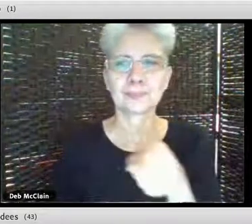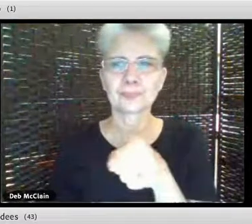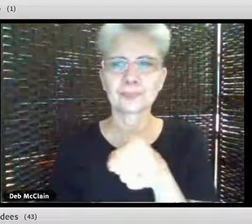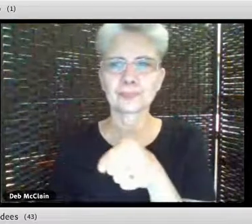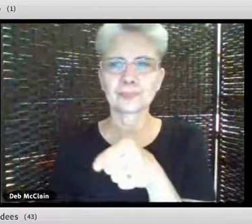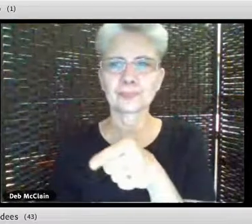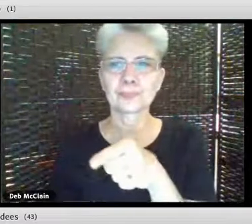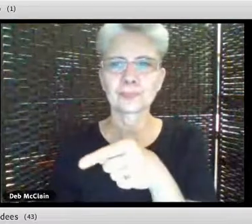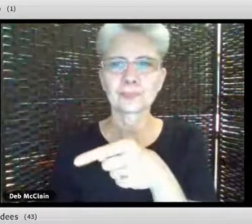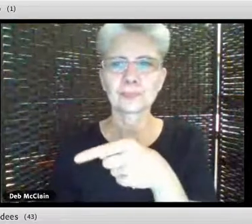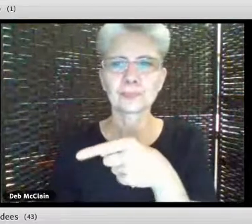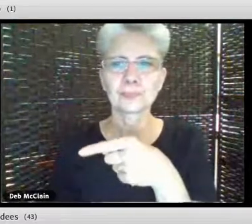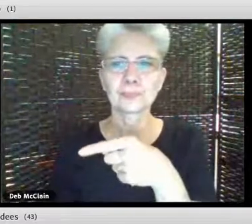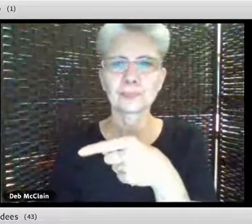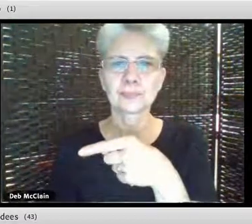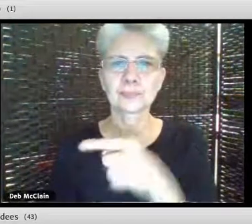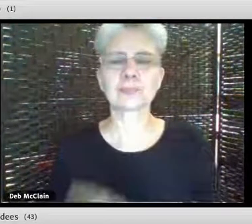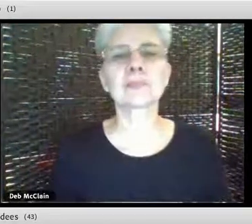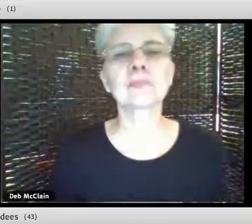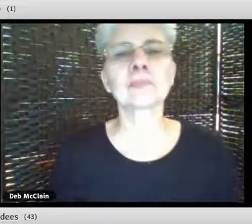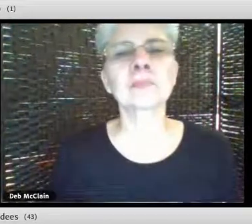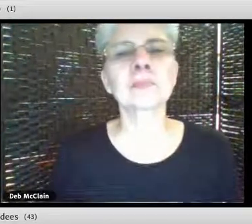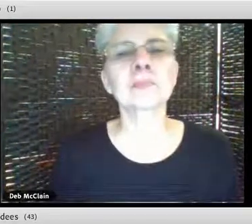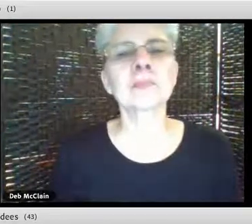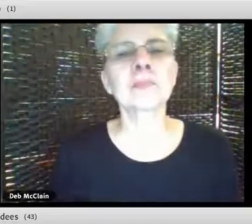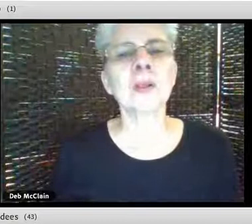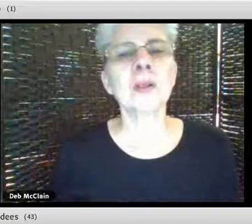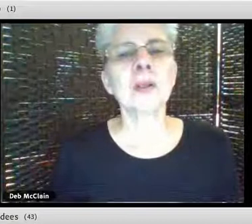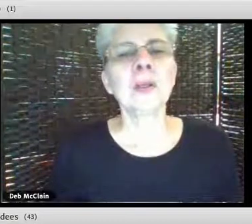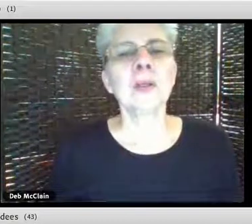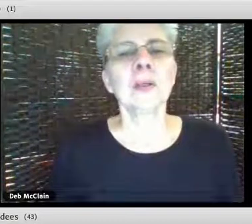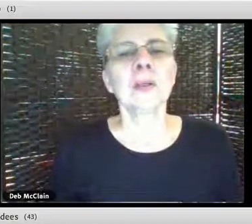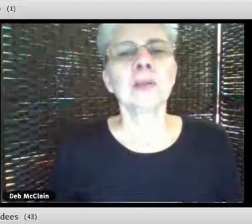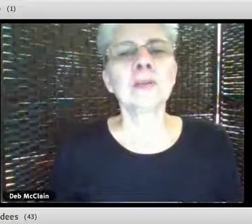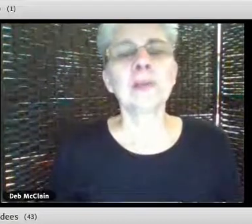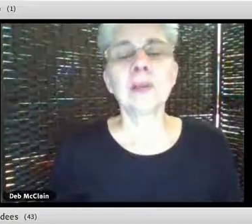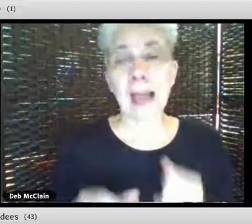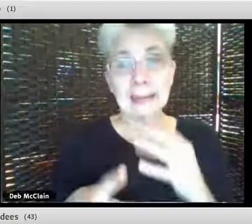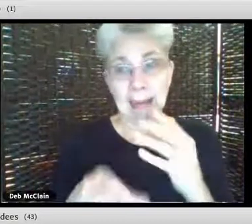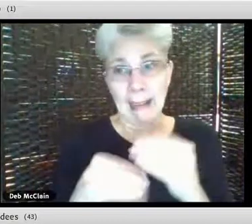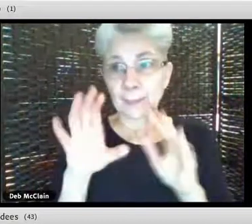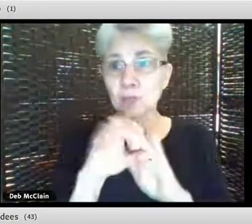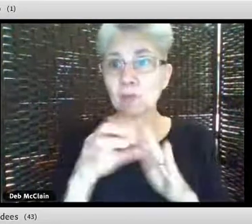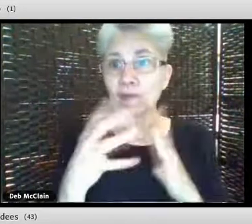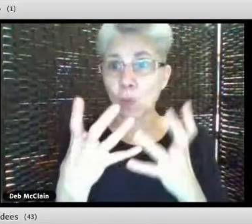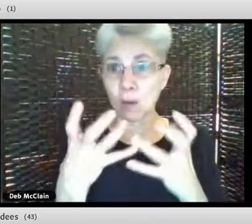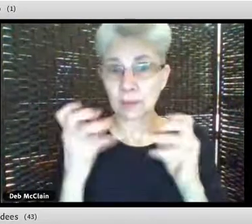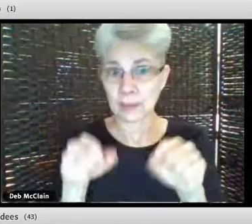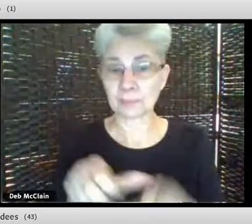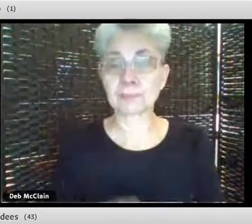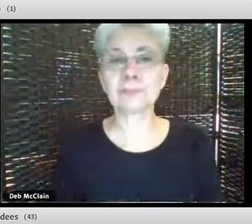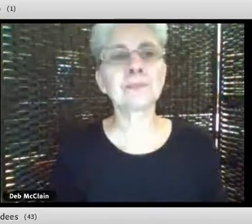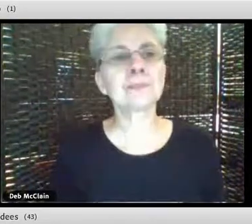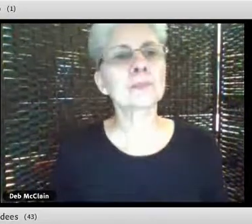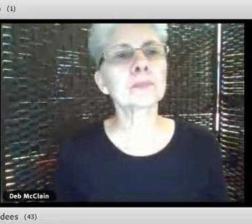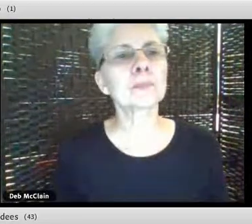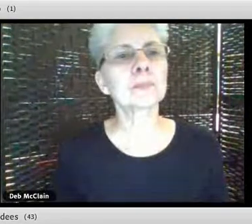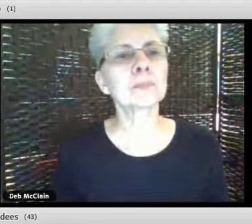"Send group the link to Chrome extension," all right?